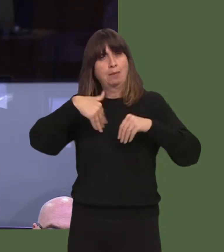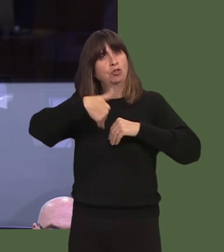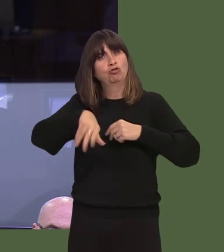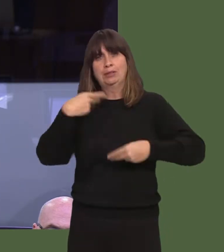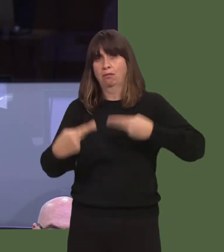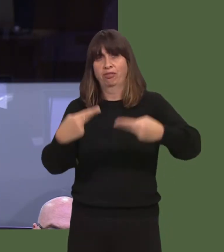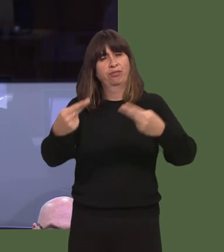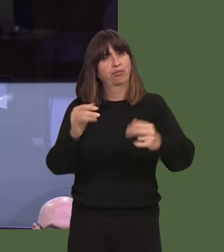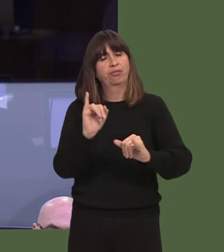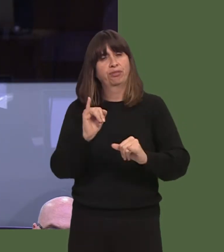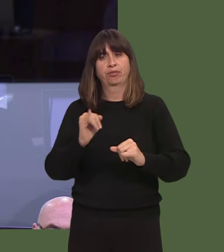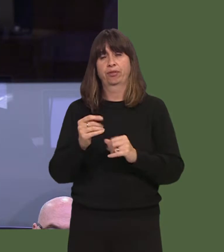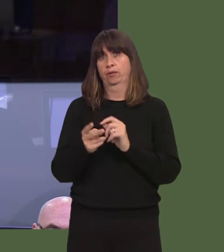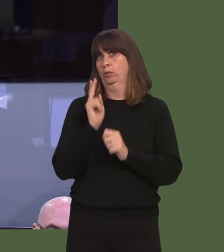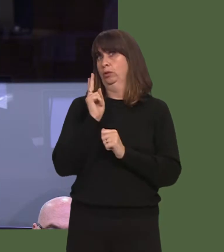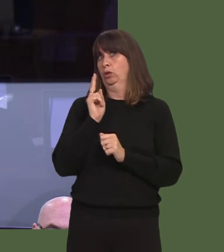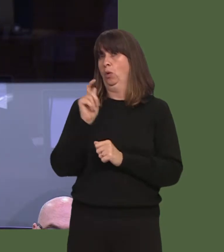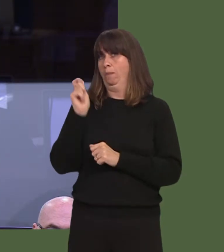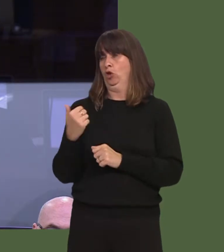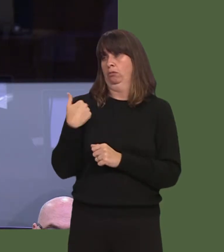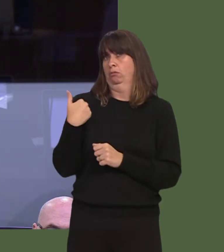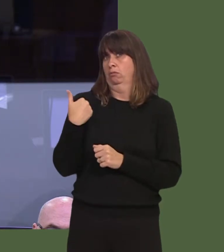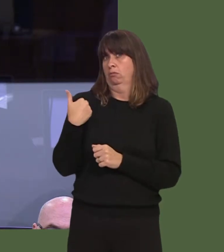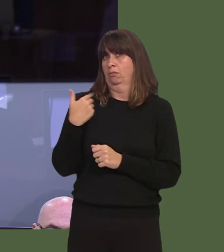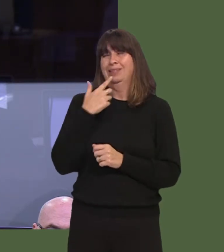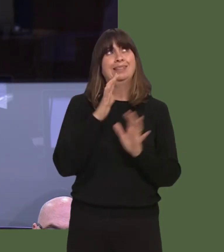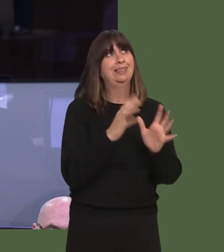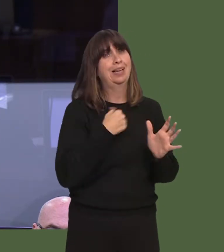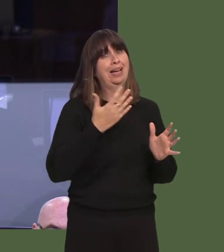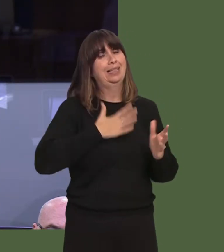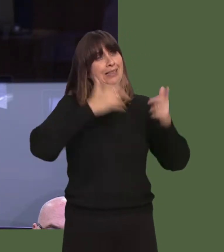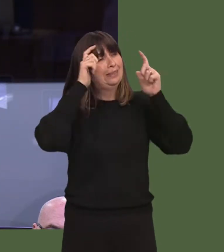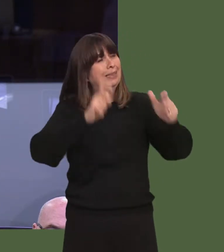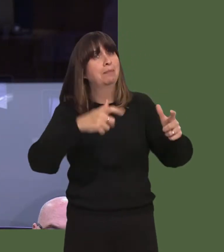A week last Friday, a constituent approached my office requiring emergency accommodation